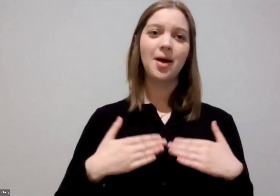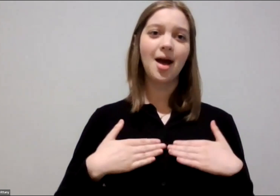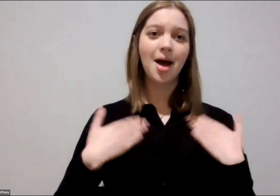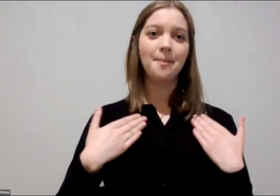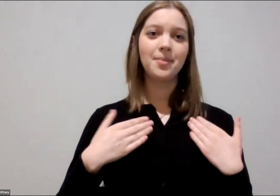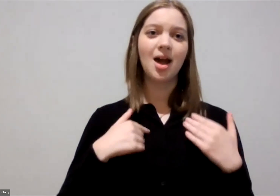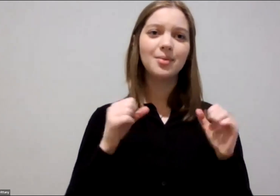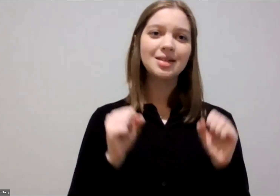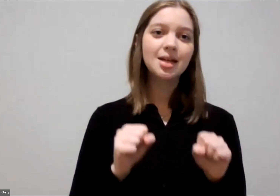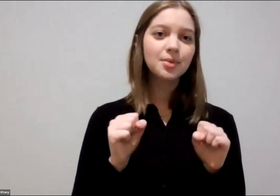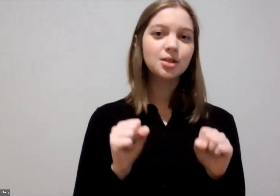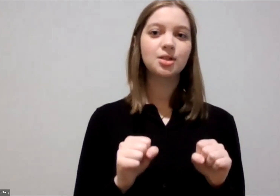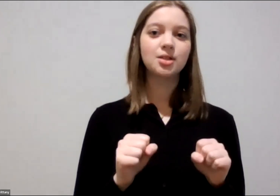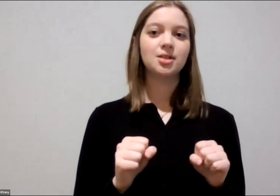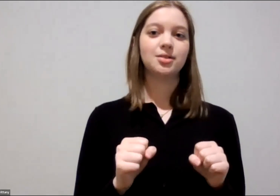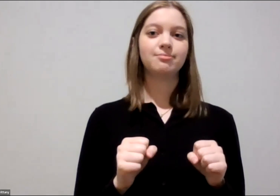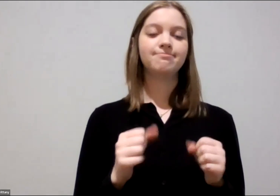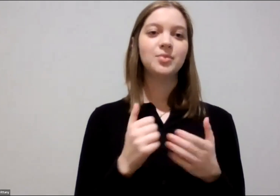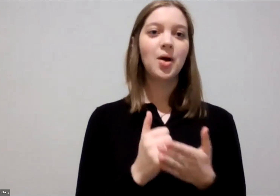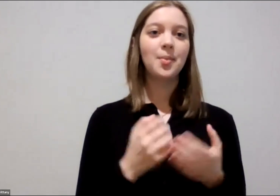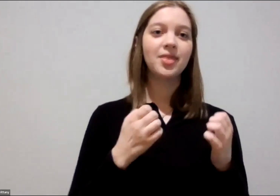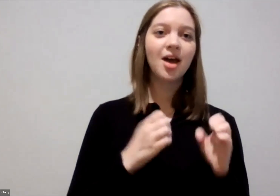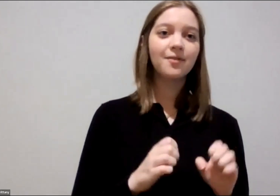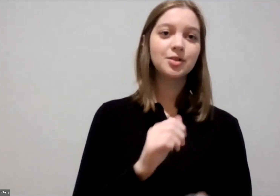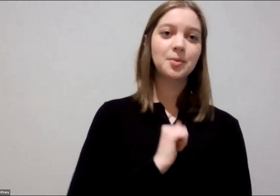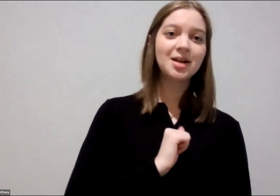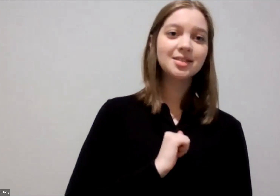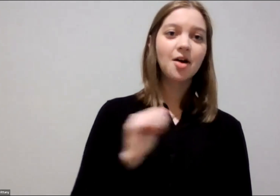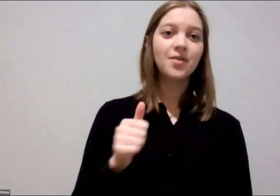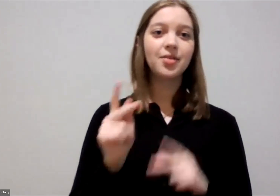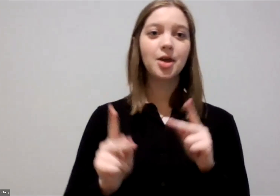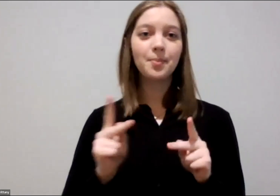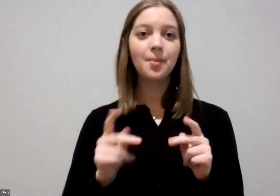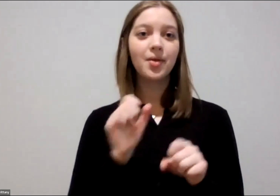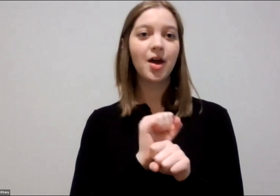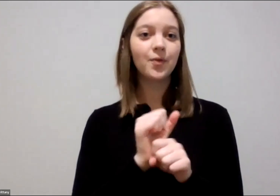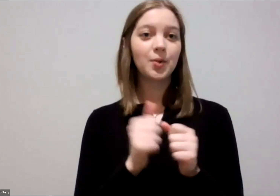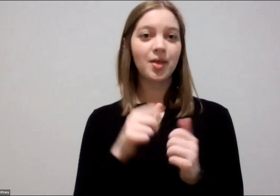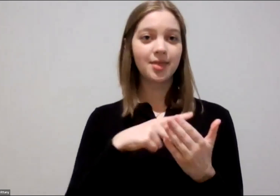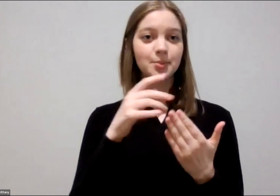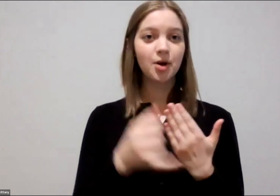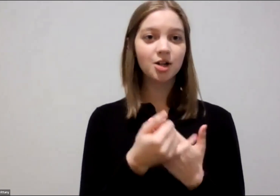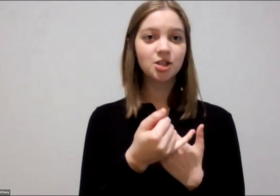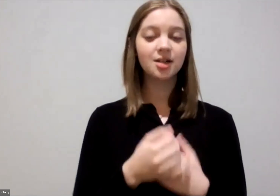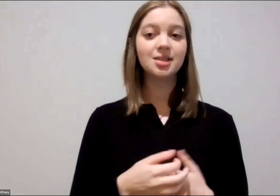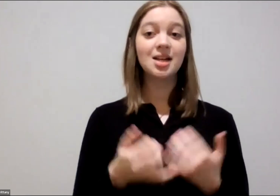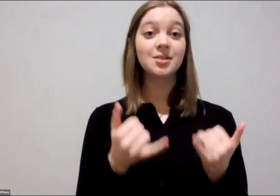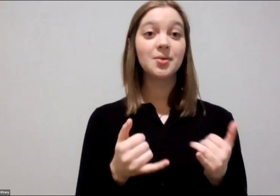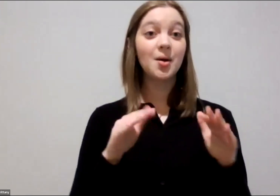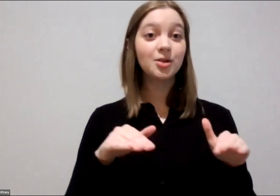I got, I got to see, through the efforts of myself and many others that others that collaborated with on this project that now children in Dc.